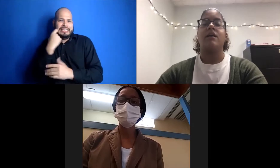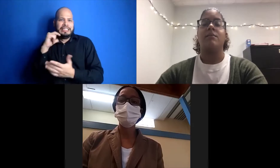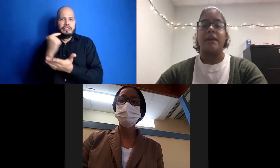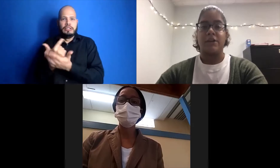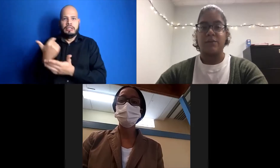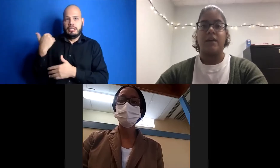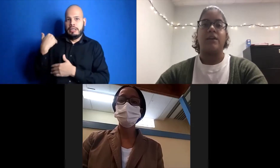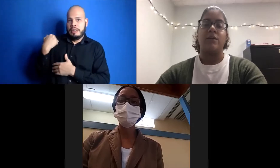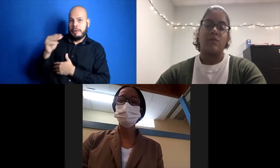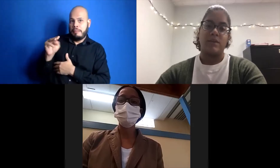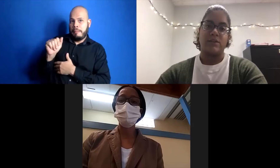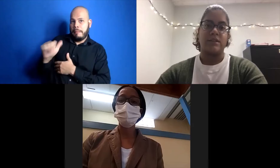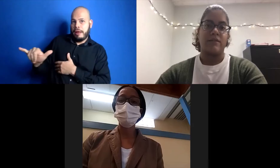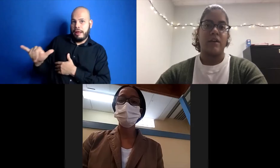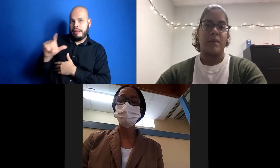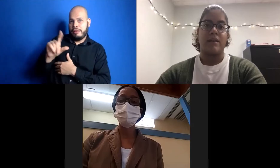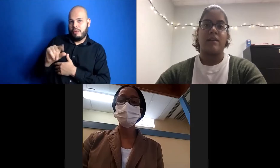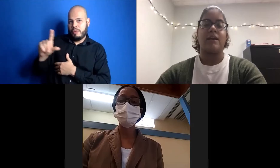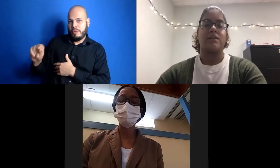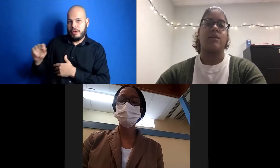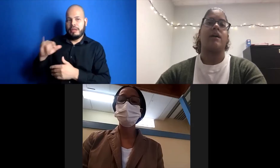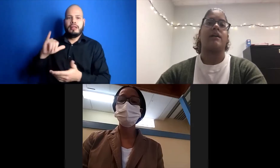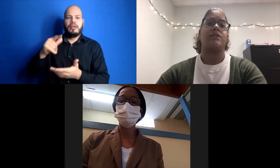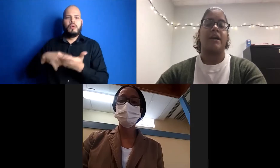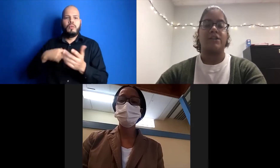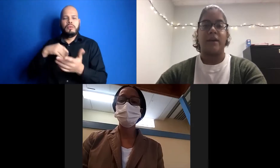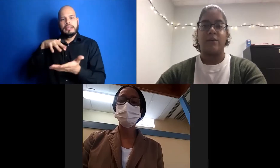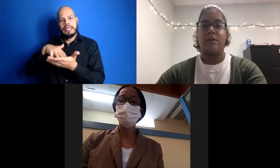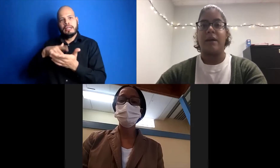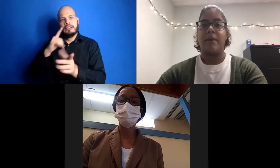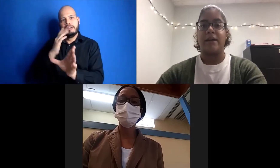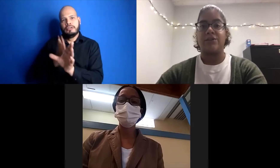Management and Human Resource Development as well as graduating with my Bachelor's